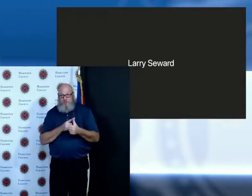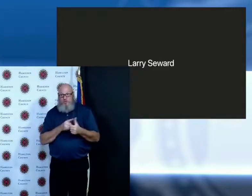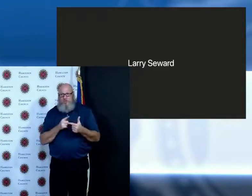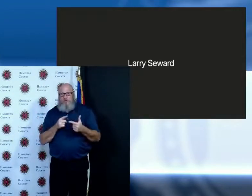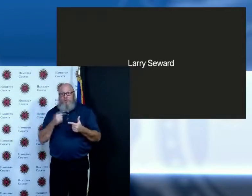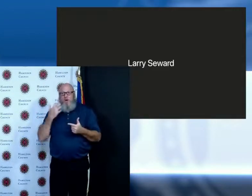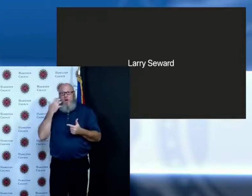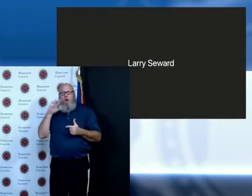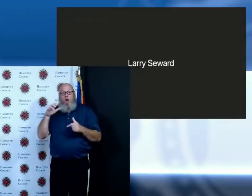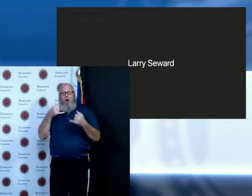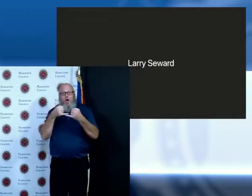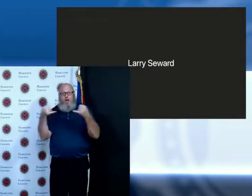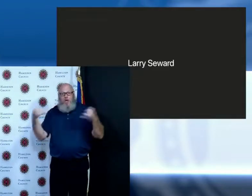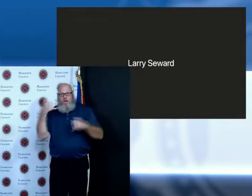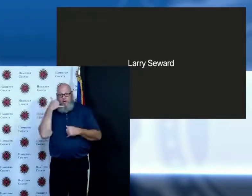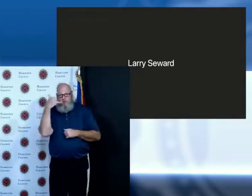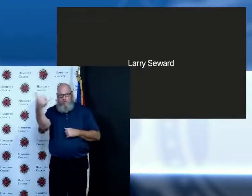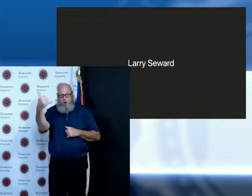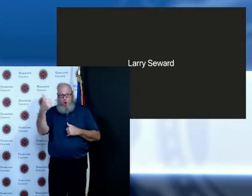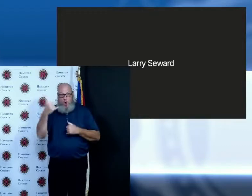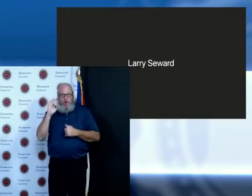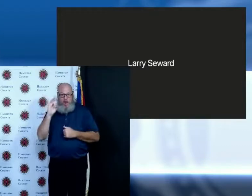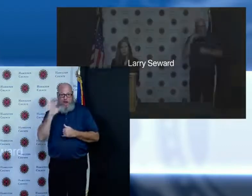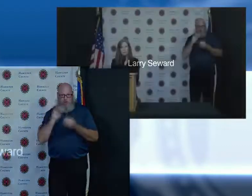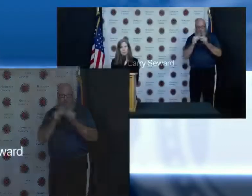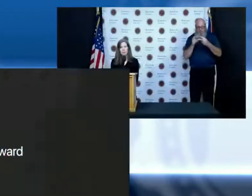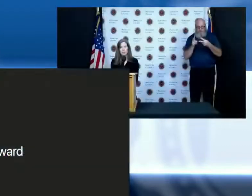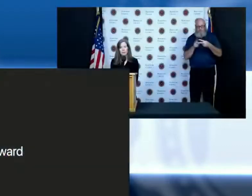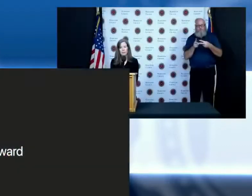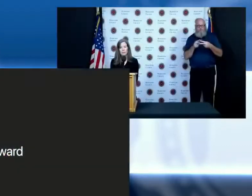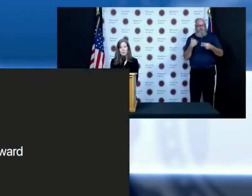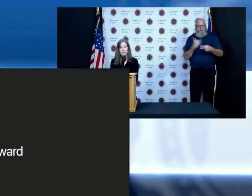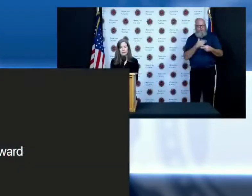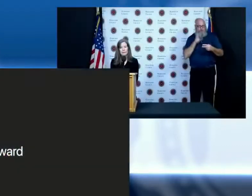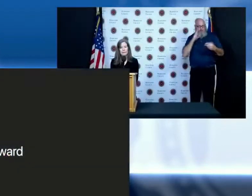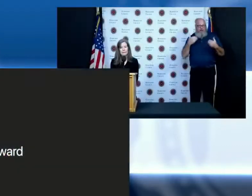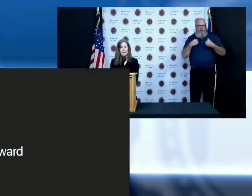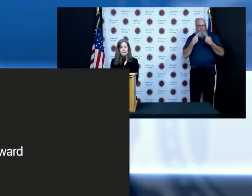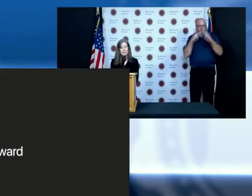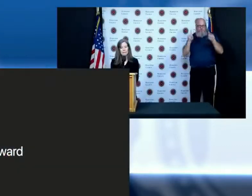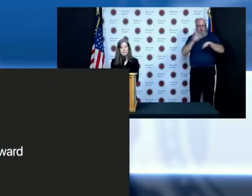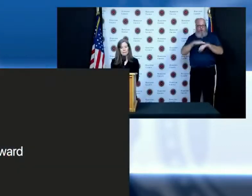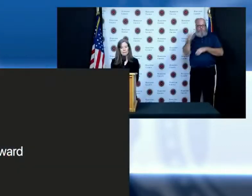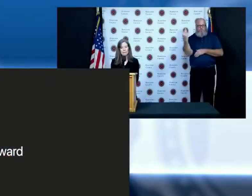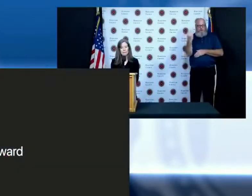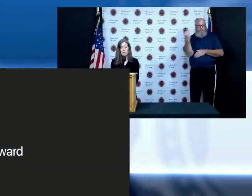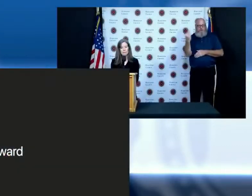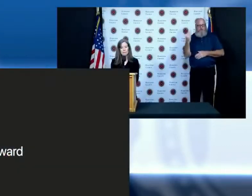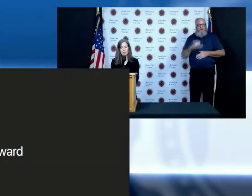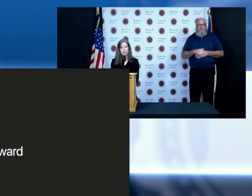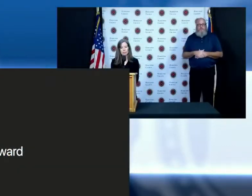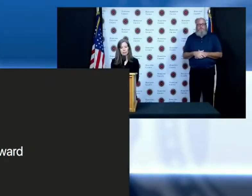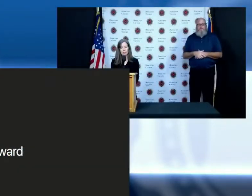accessible as possible well any aspect of this for those that are old enough to remember polio